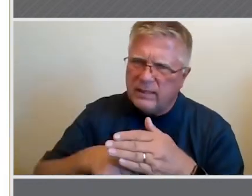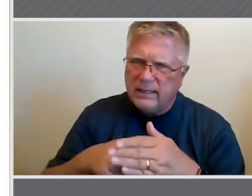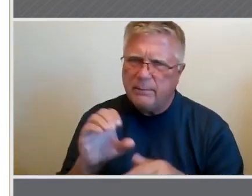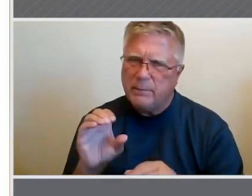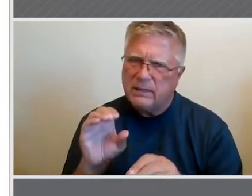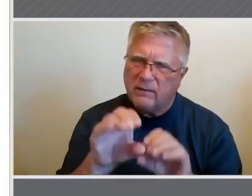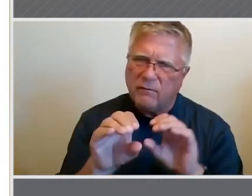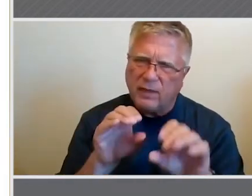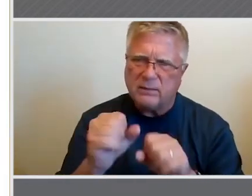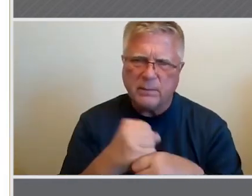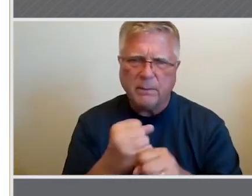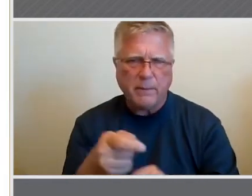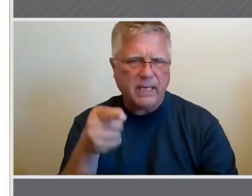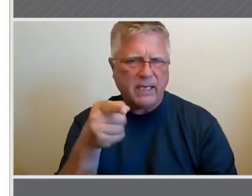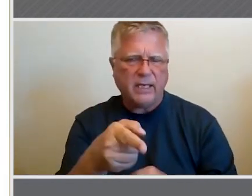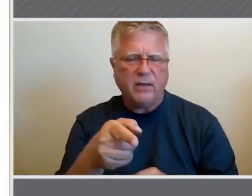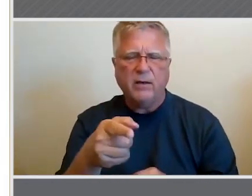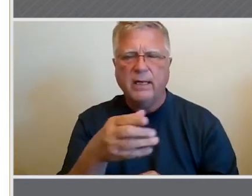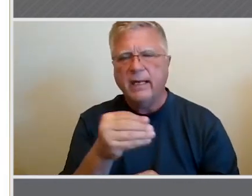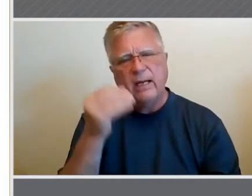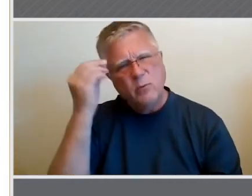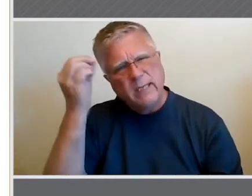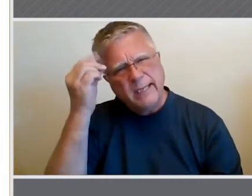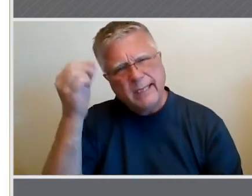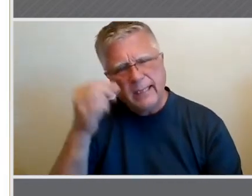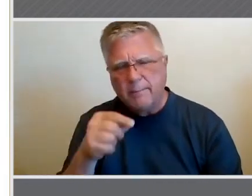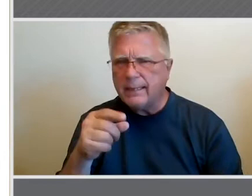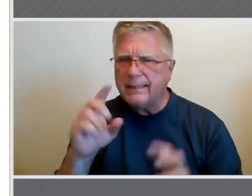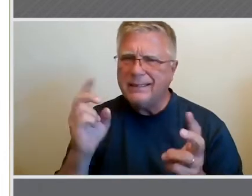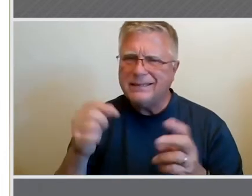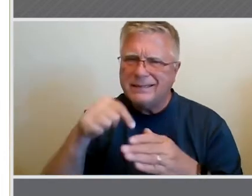And we think about really, really thinking about the deep investments required to rebuild